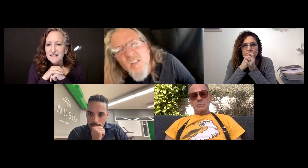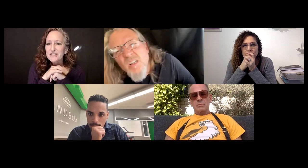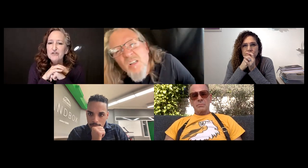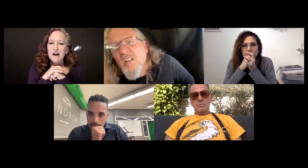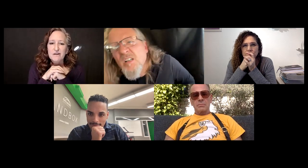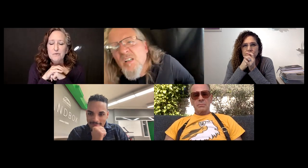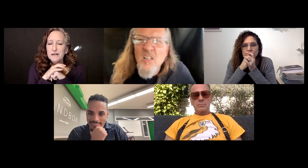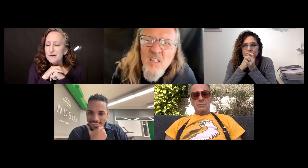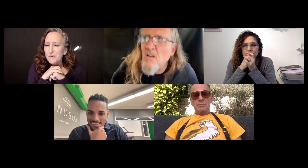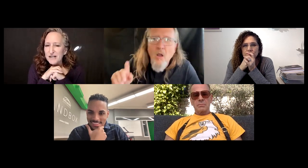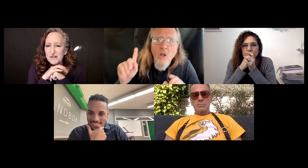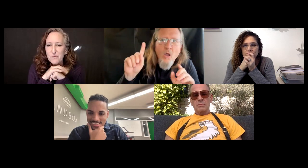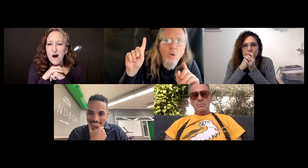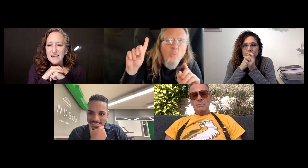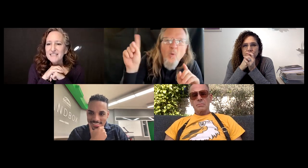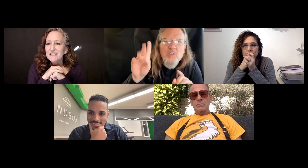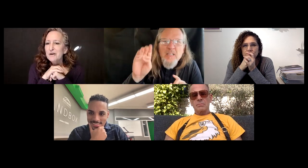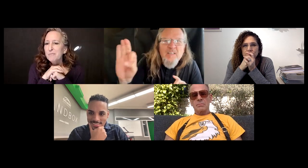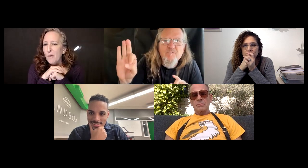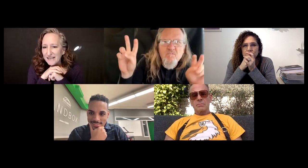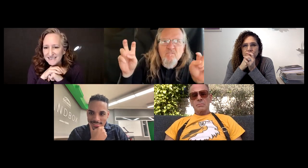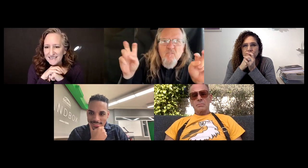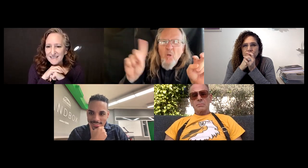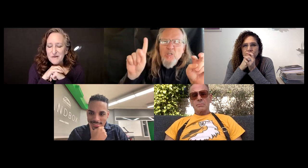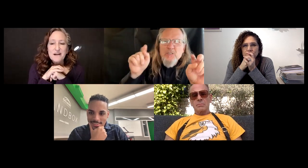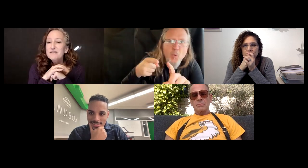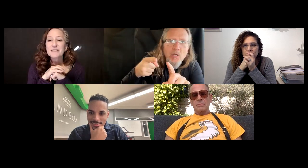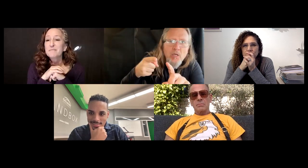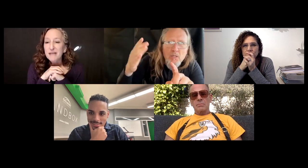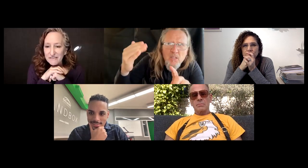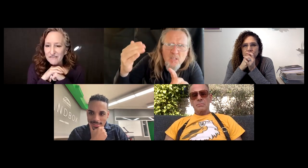We're gonna wonder what is your point? Where is the beef?